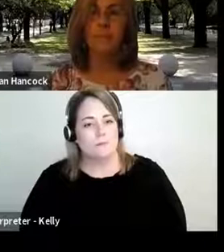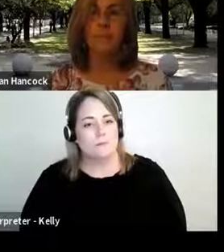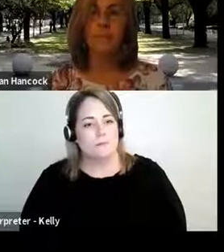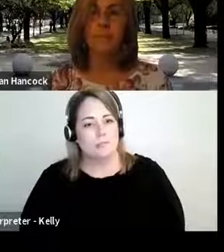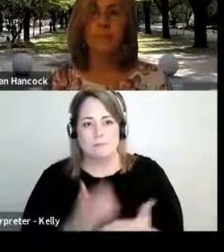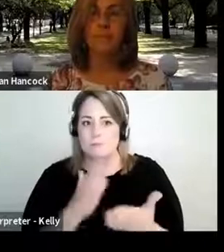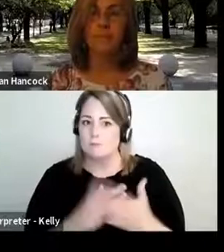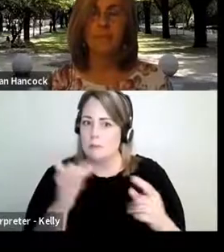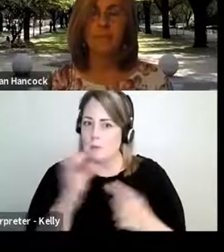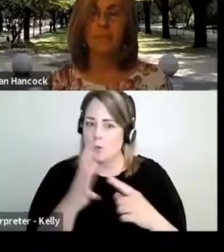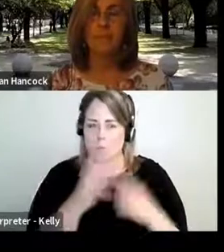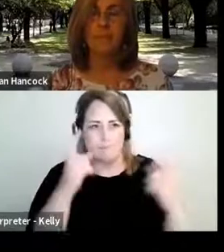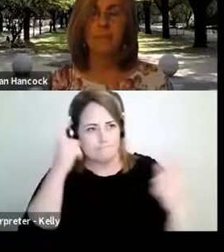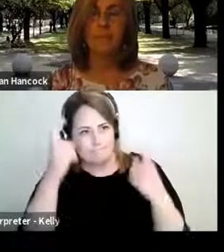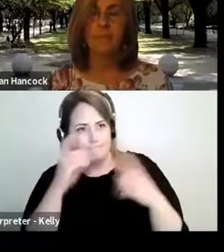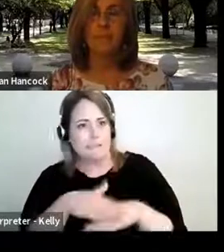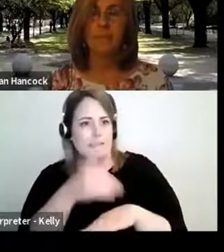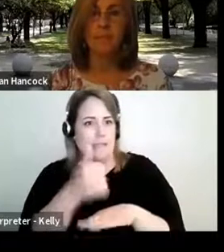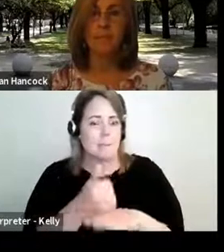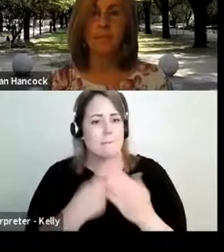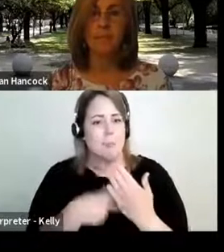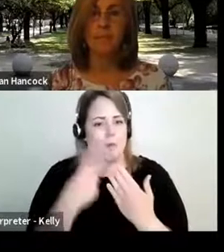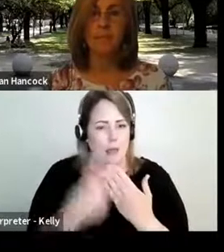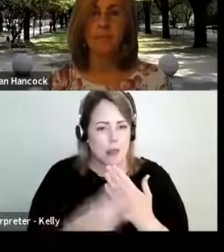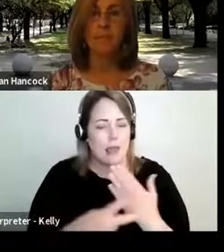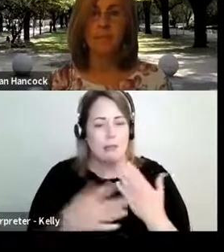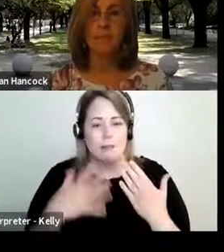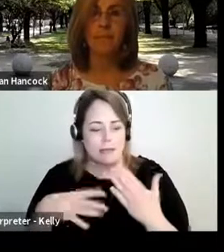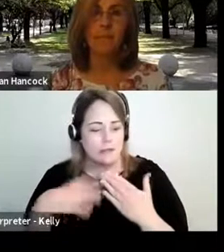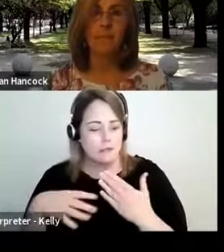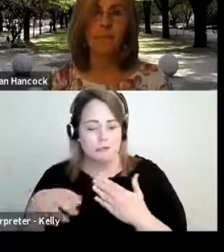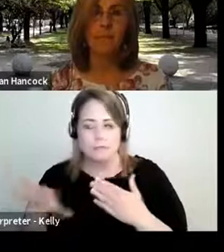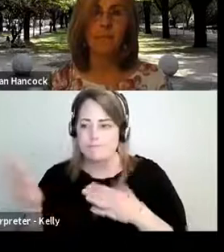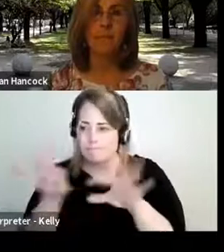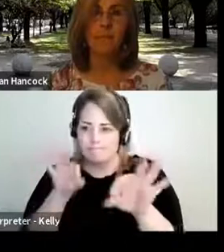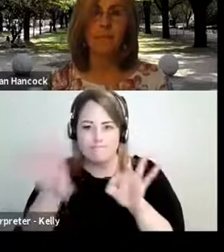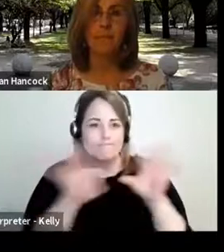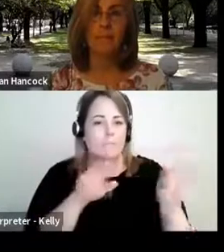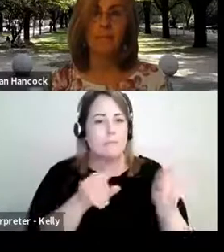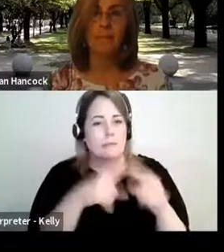up a program, to draw on the very different manifestos and models and approaches in that,